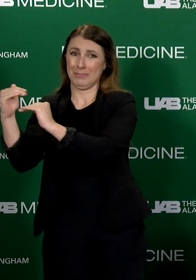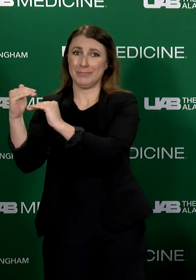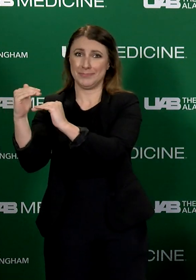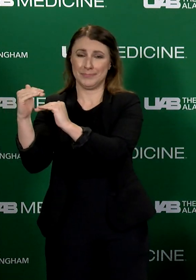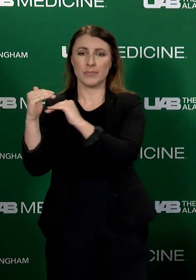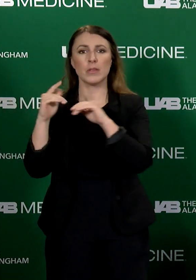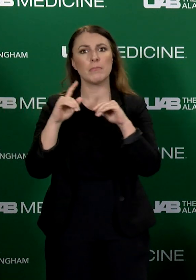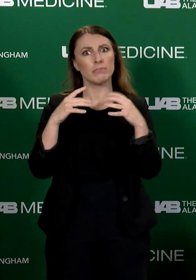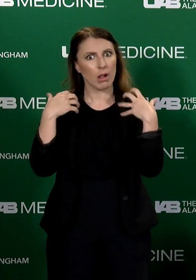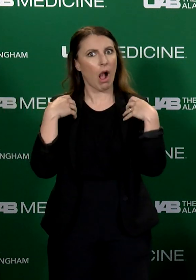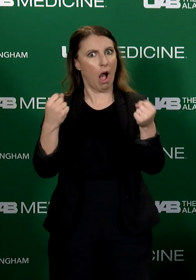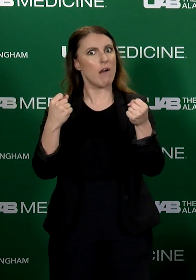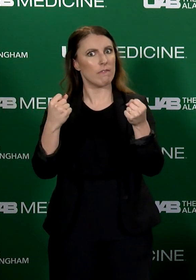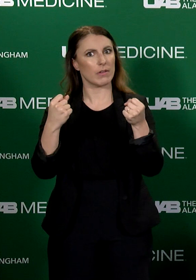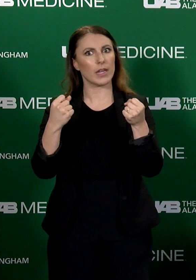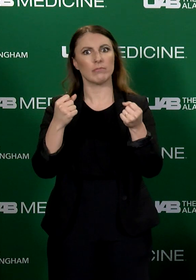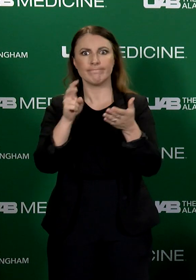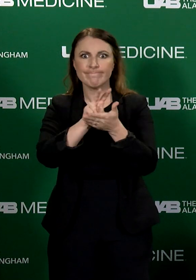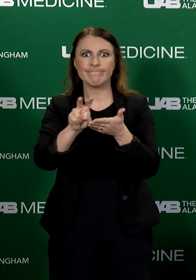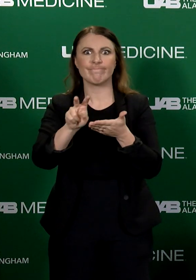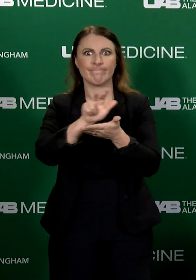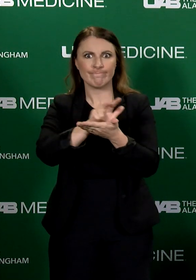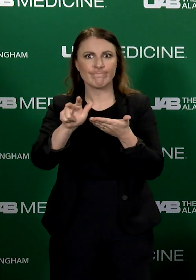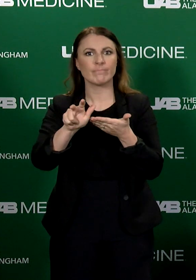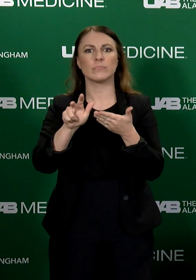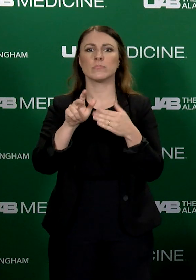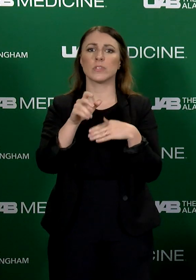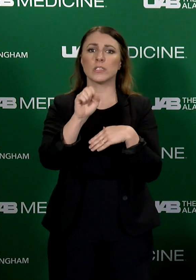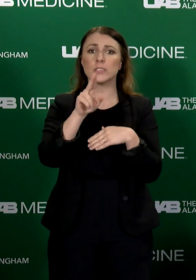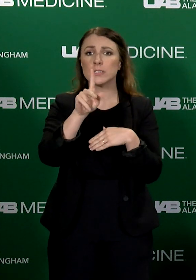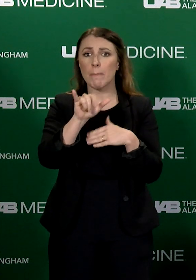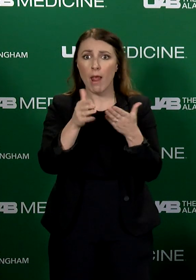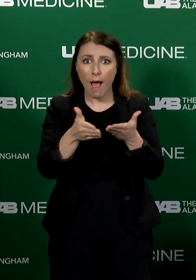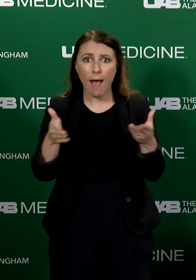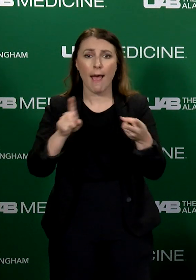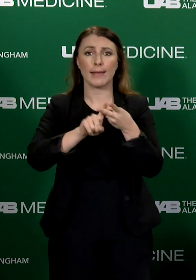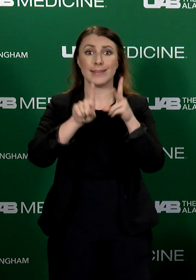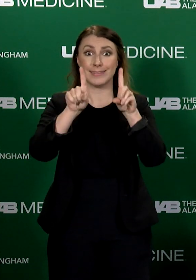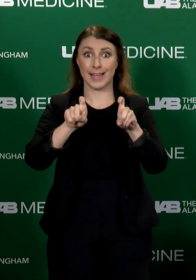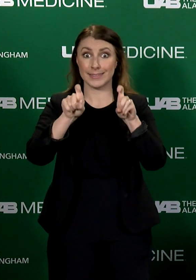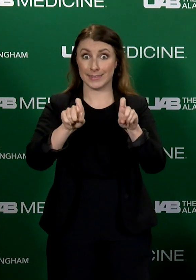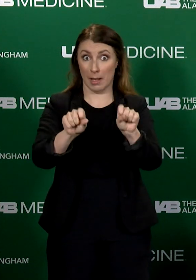upcoming weeks supplies and testing capabilities will be expanded and we